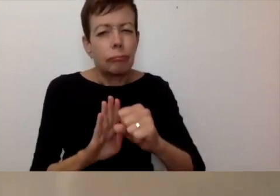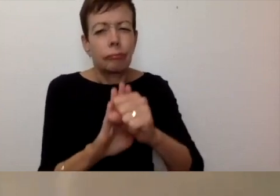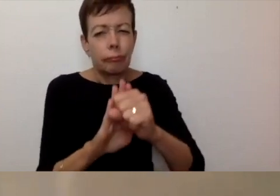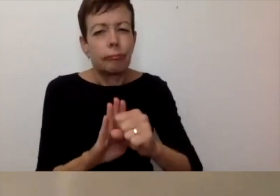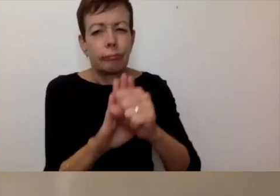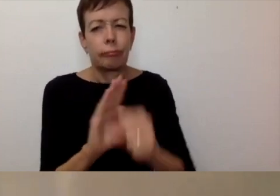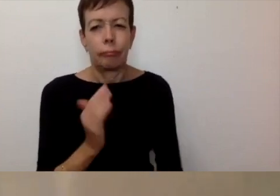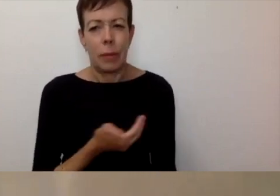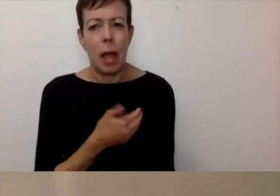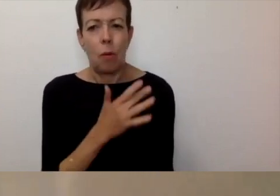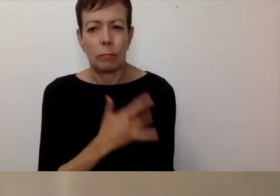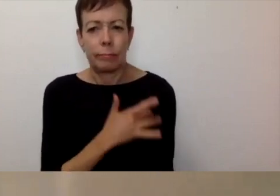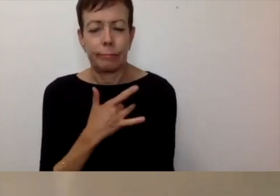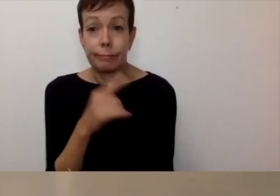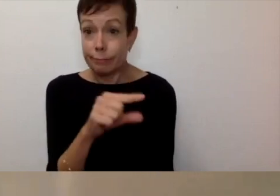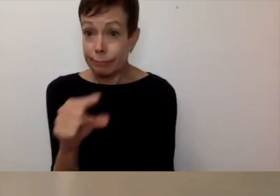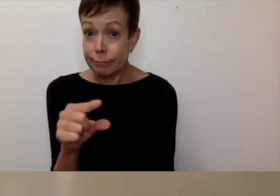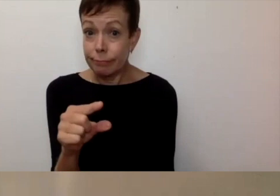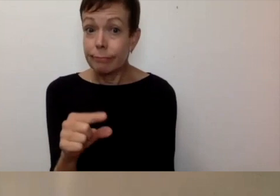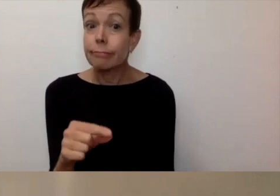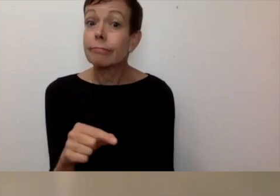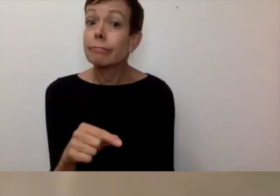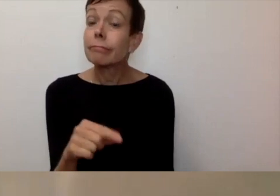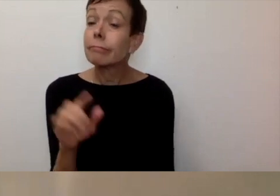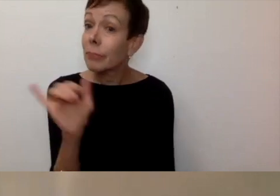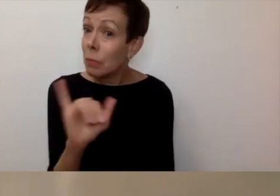but there's also lobbying happening with the federal government